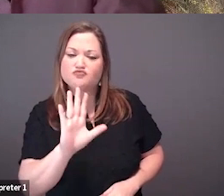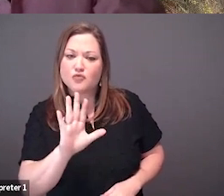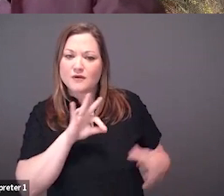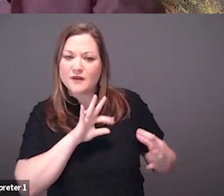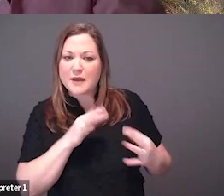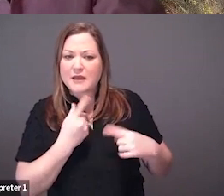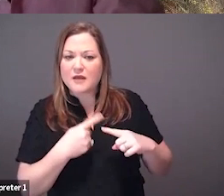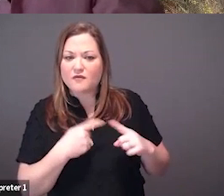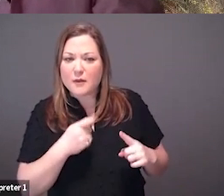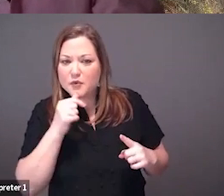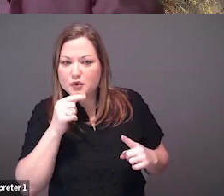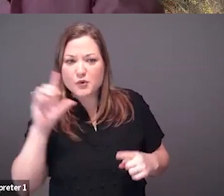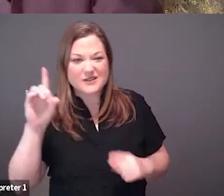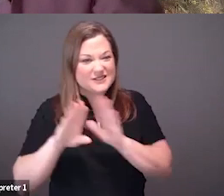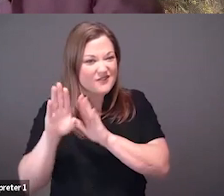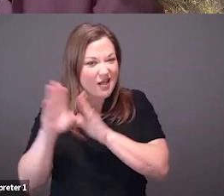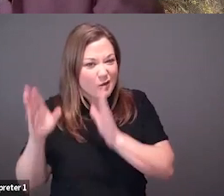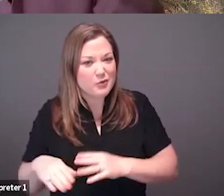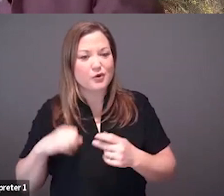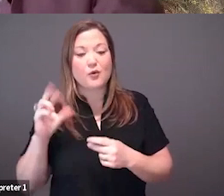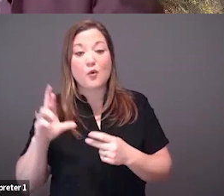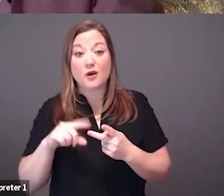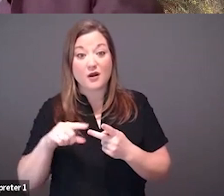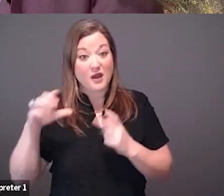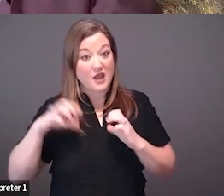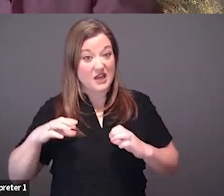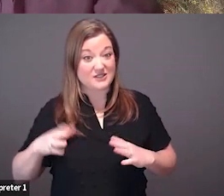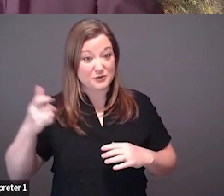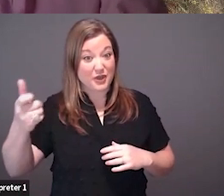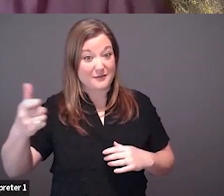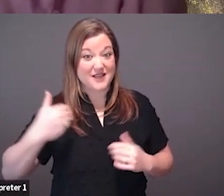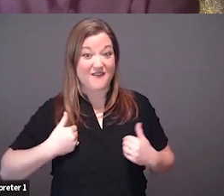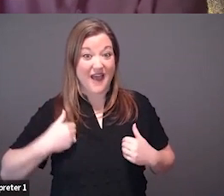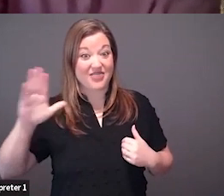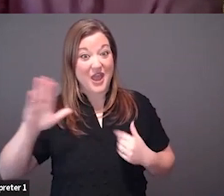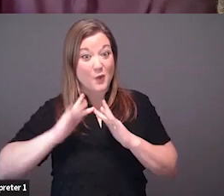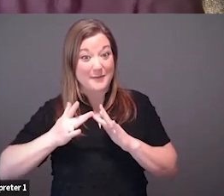or a customer who had had their website audited and then they submitted.